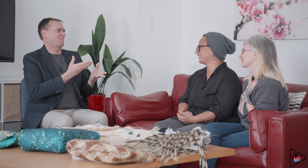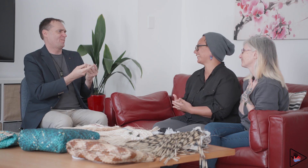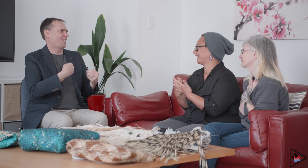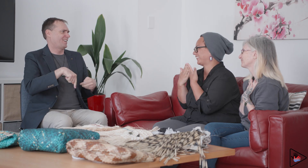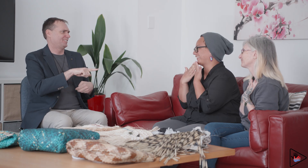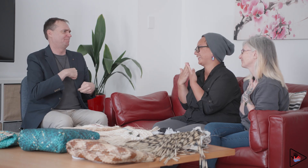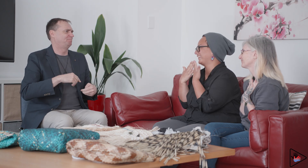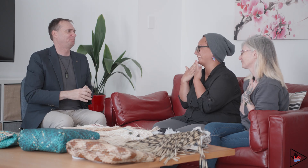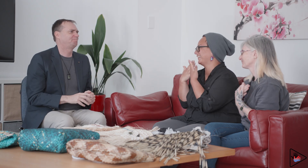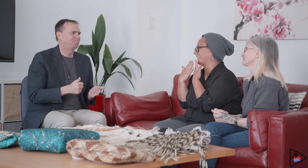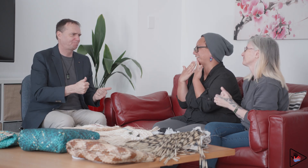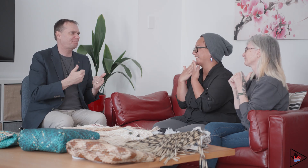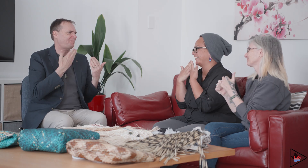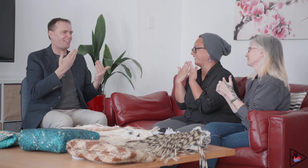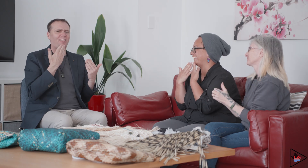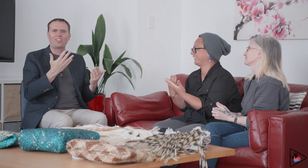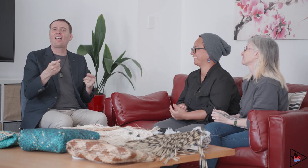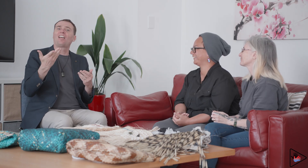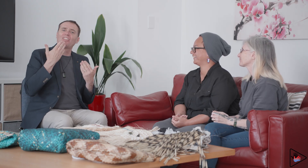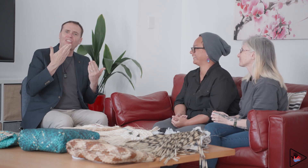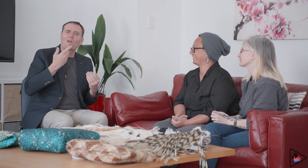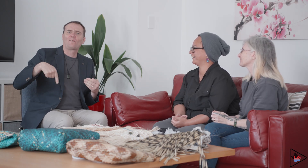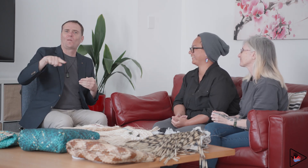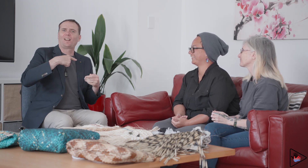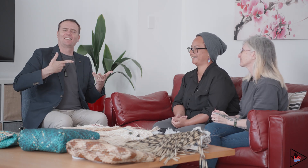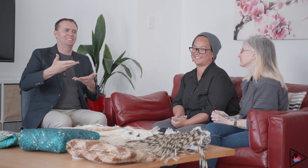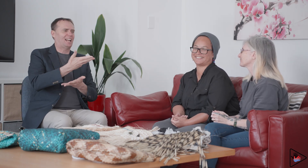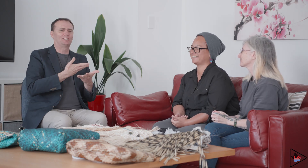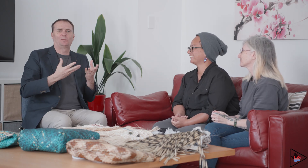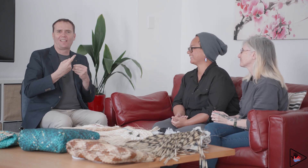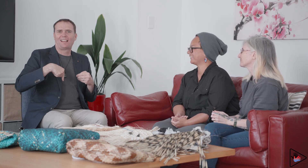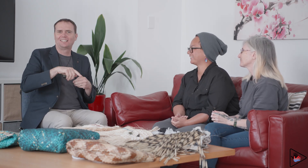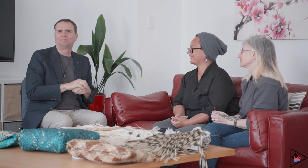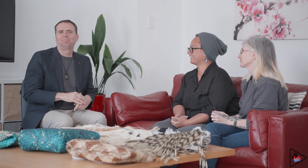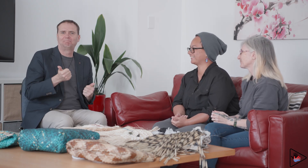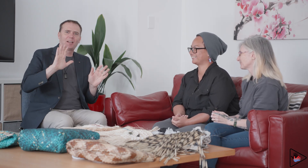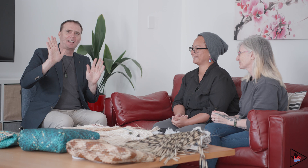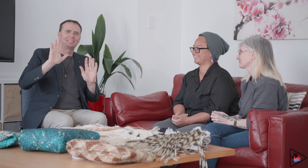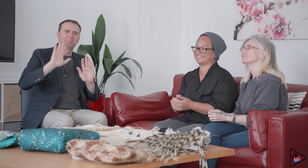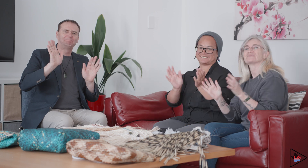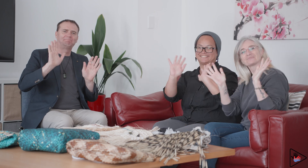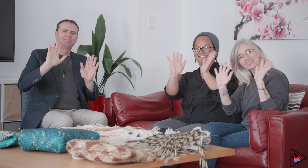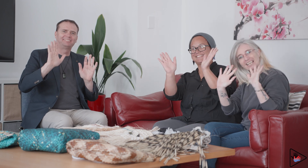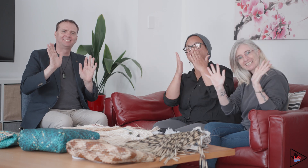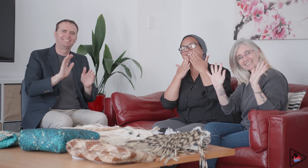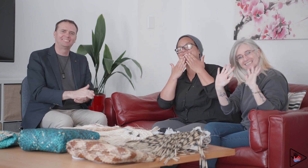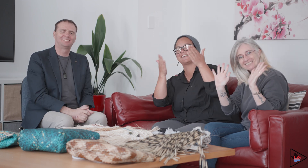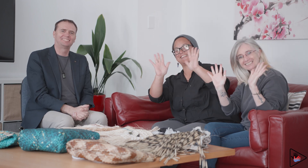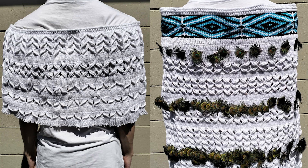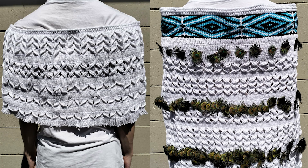Thank you for your time today and having this discussion and thanks everyone for being part of the kōrero with us. Bye-bye.